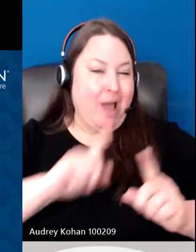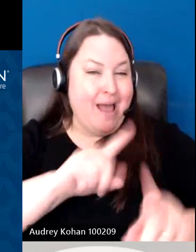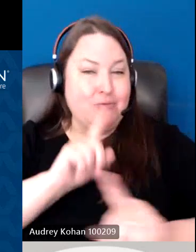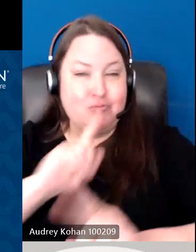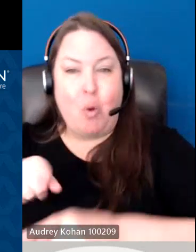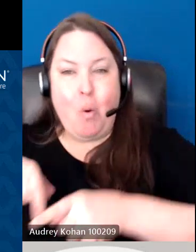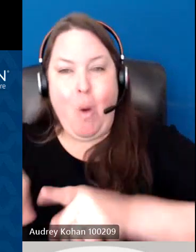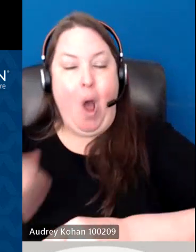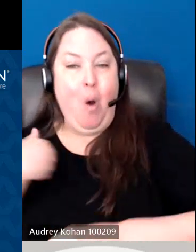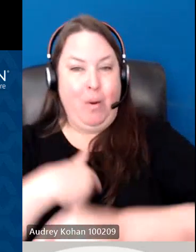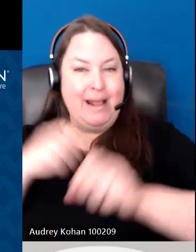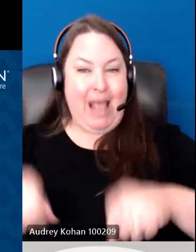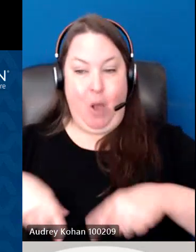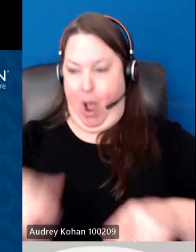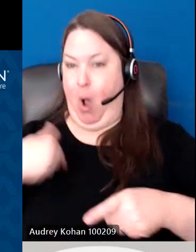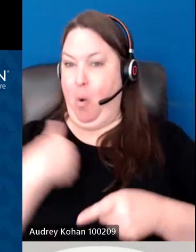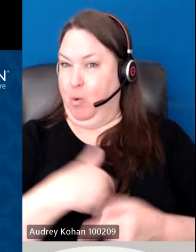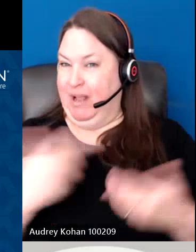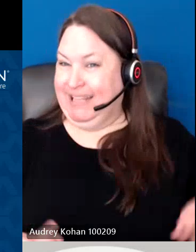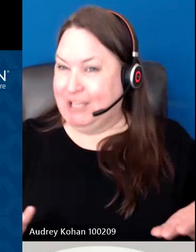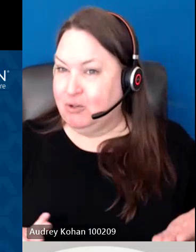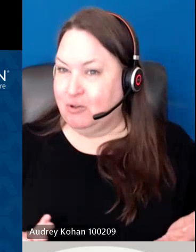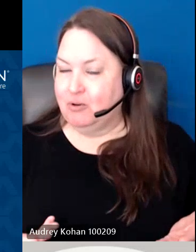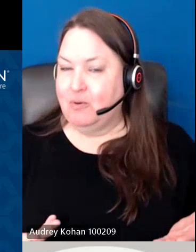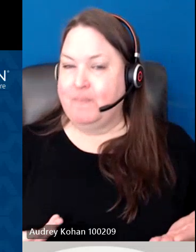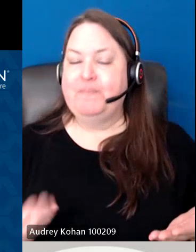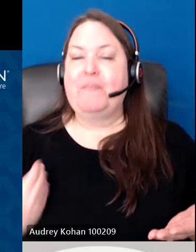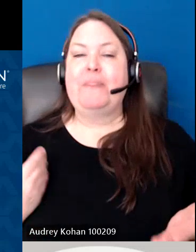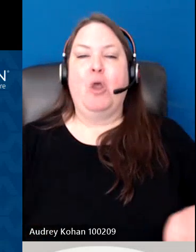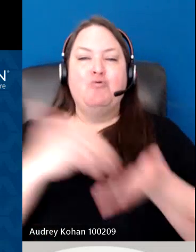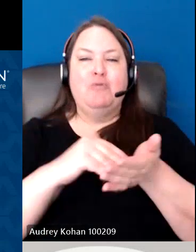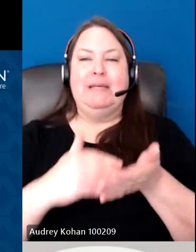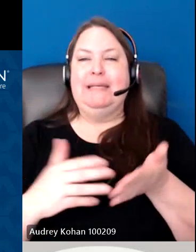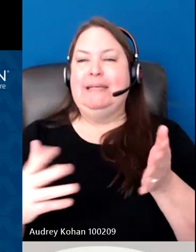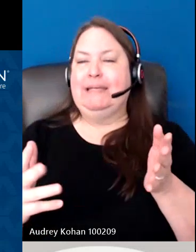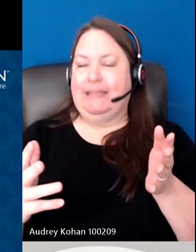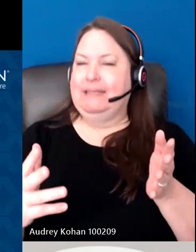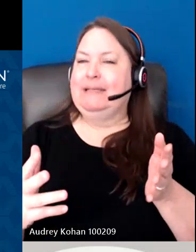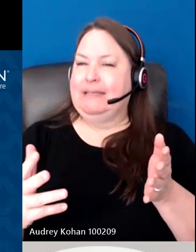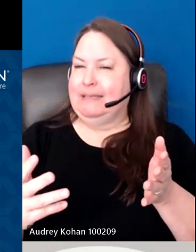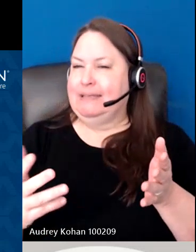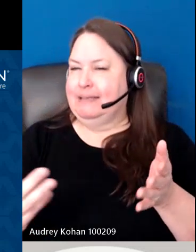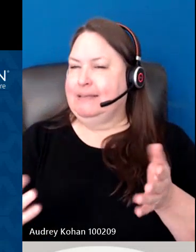we can while we're here so to revisit Drew's opening remarks about what I call the yo-yo